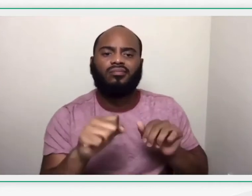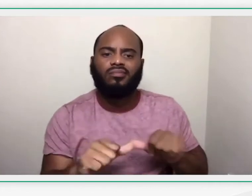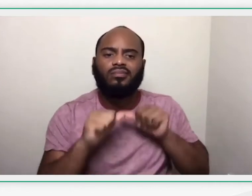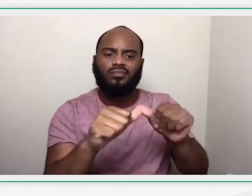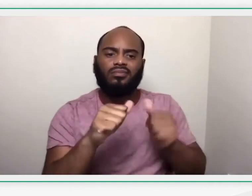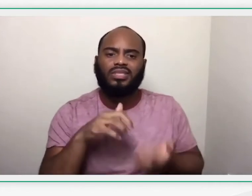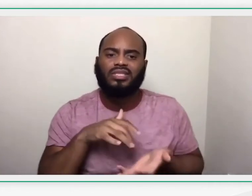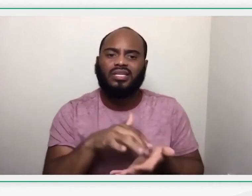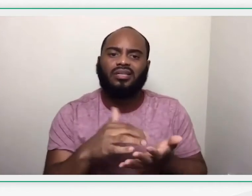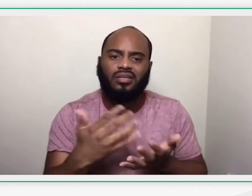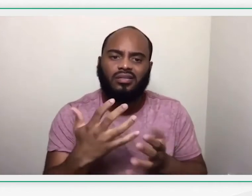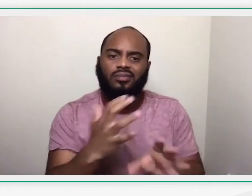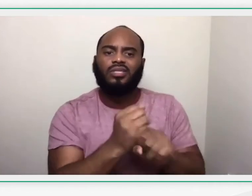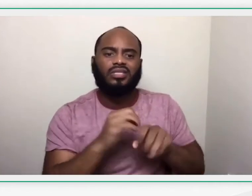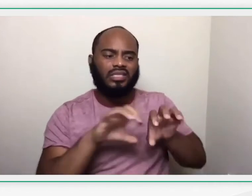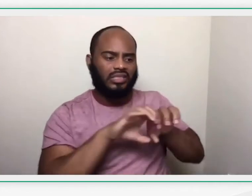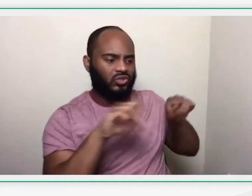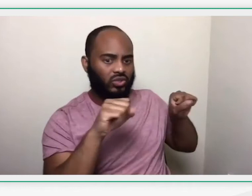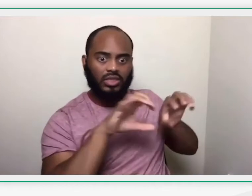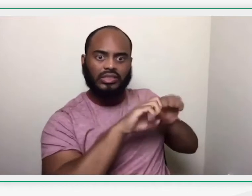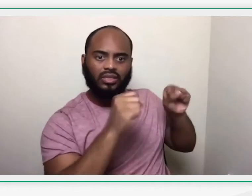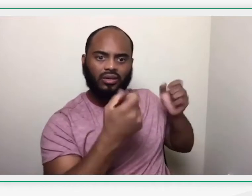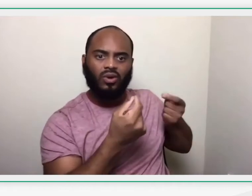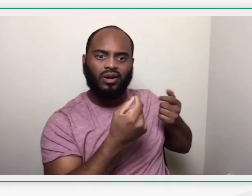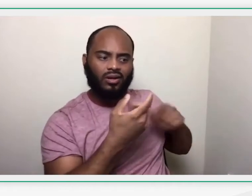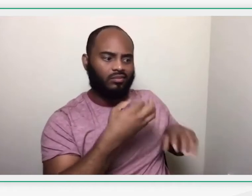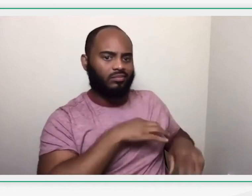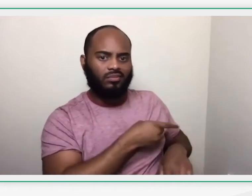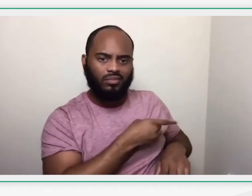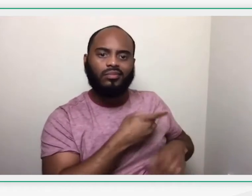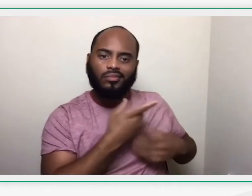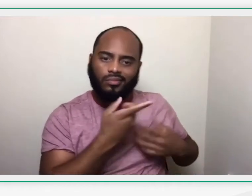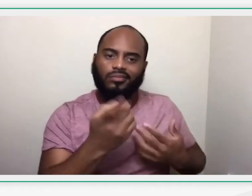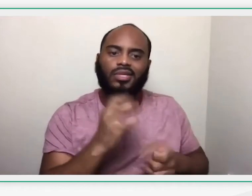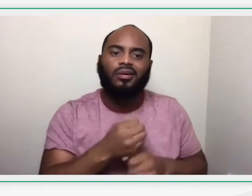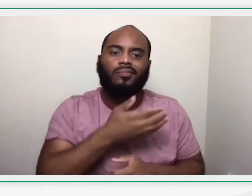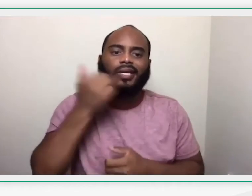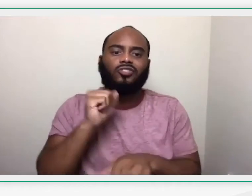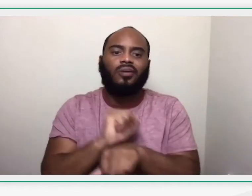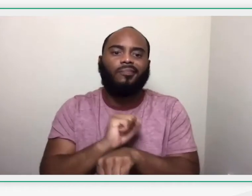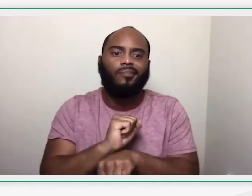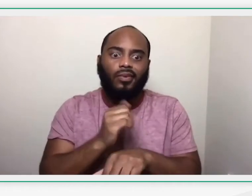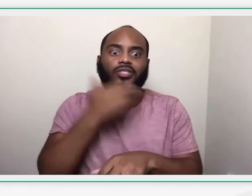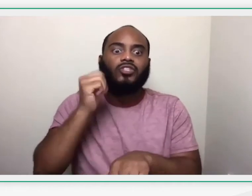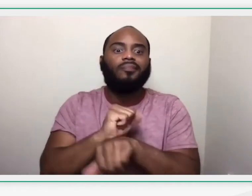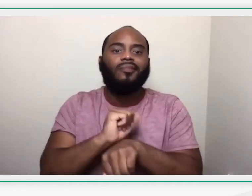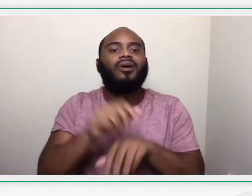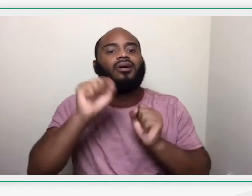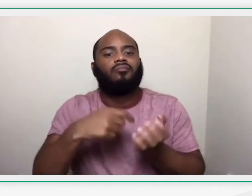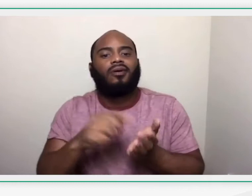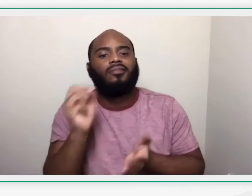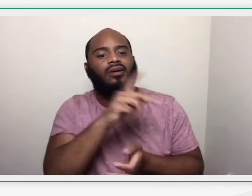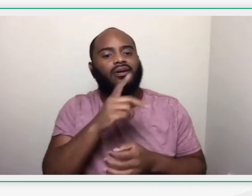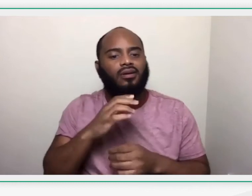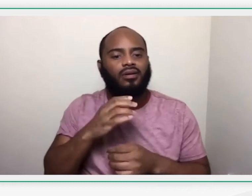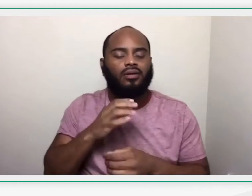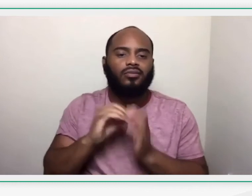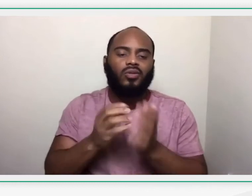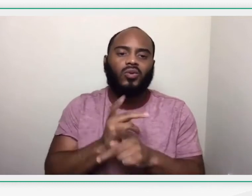Then, a student loan would allow you to take that semester and get your degree. That degree provides you a benefit because it allows you to have improved employment, or a better job.